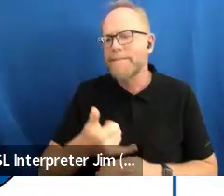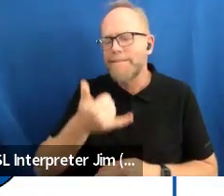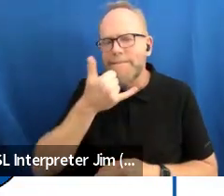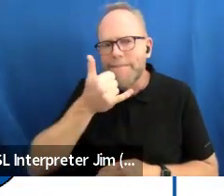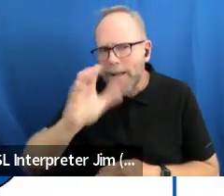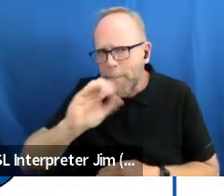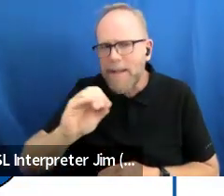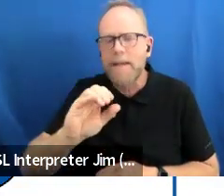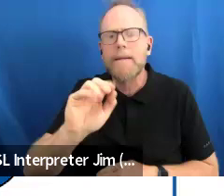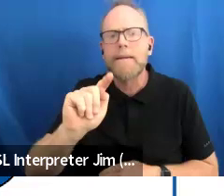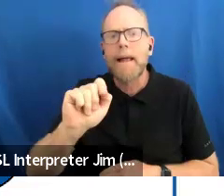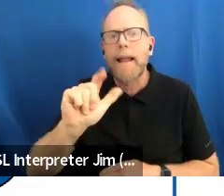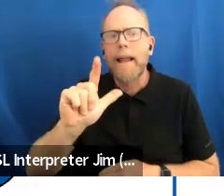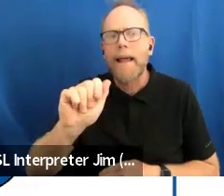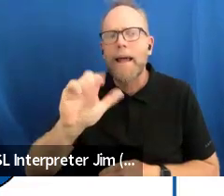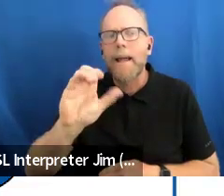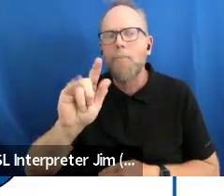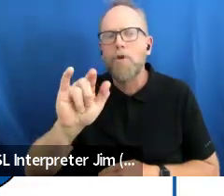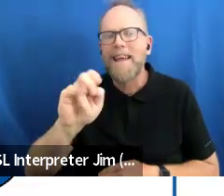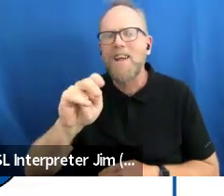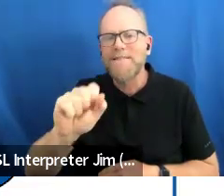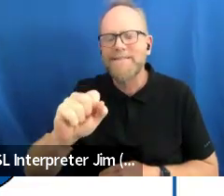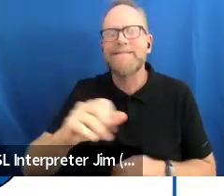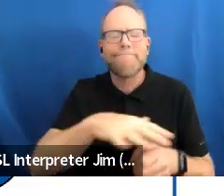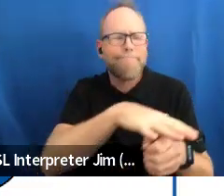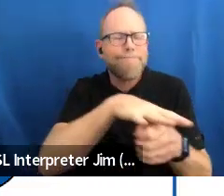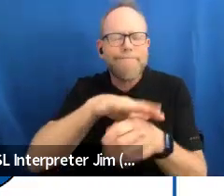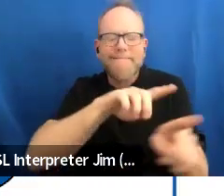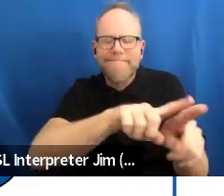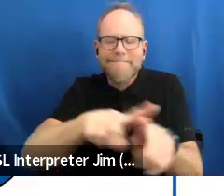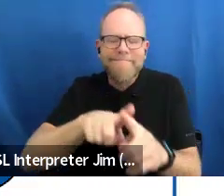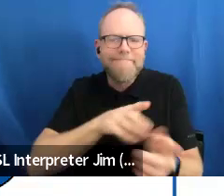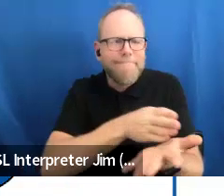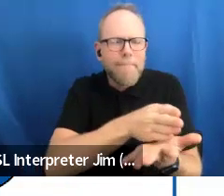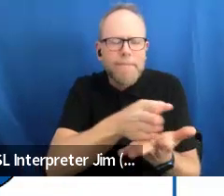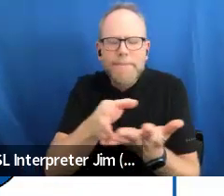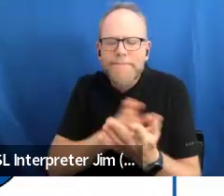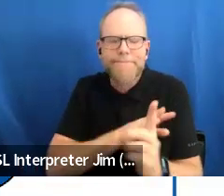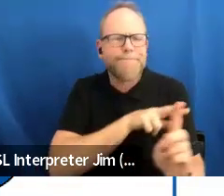And so it covers many, many different areas. And it applies to a wide variety of people